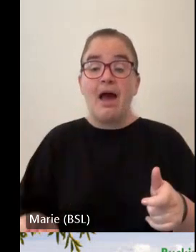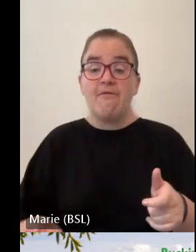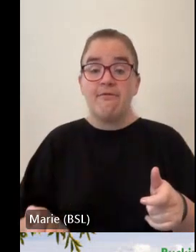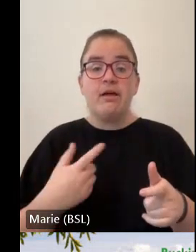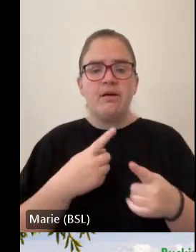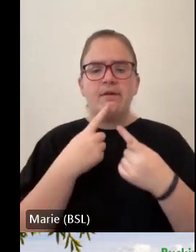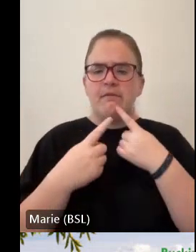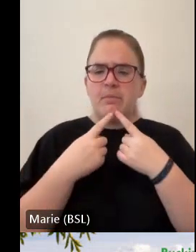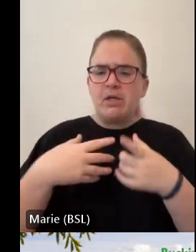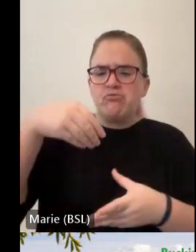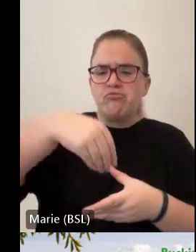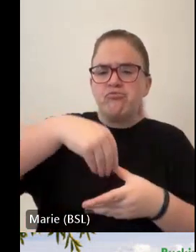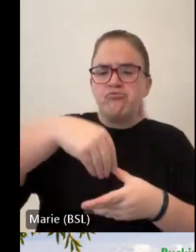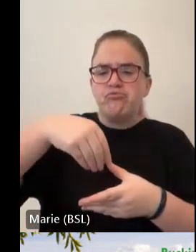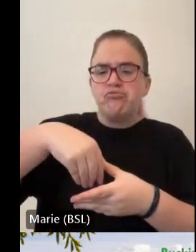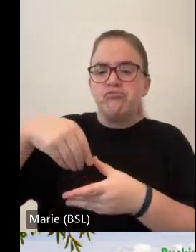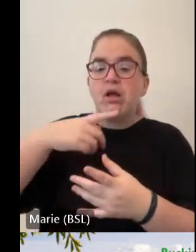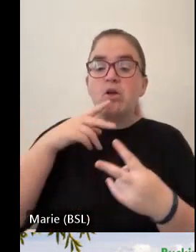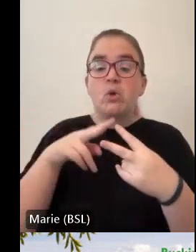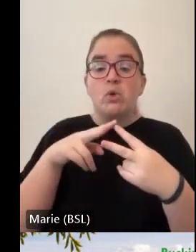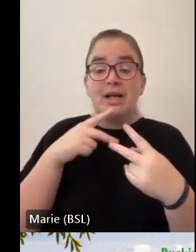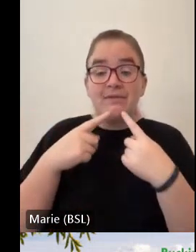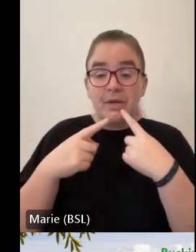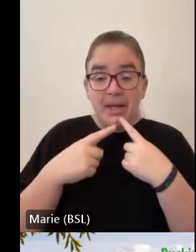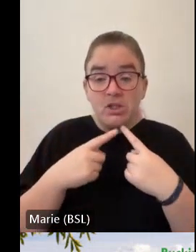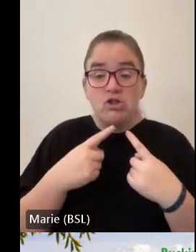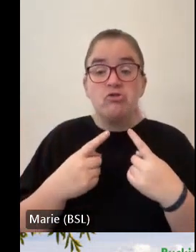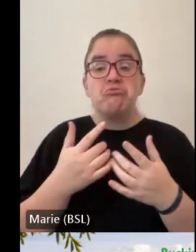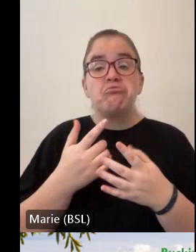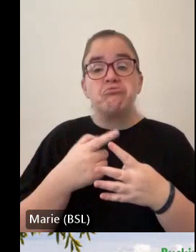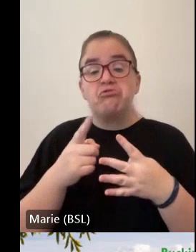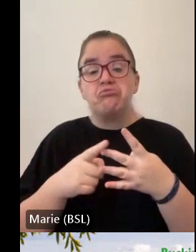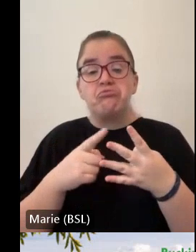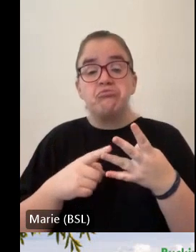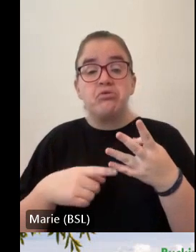information in about scams, generally some contact advice and a check.